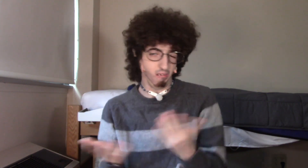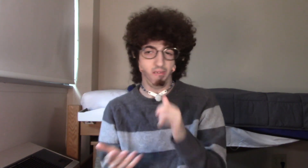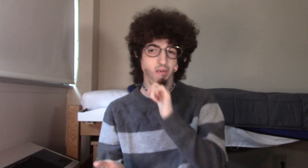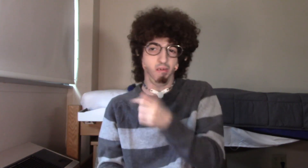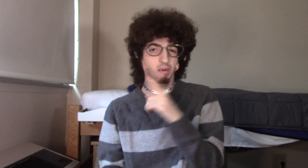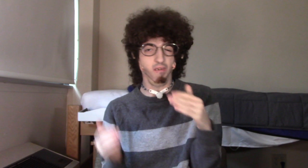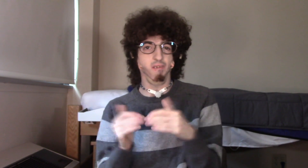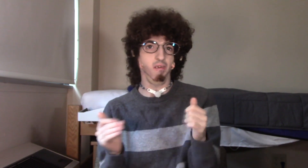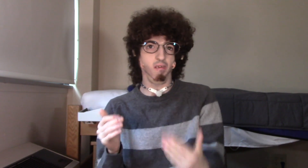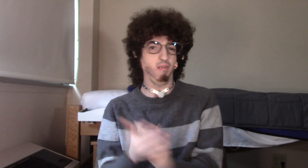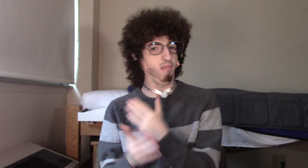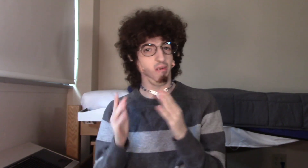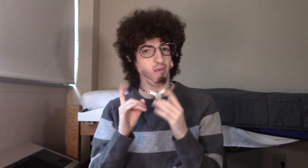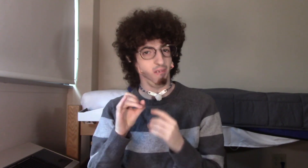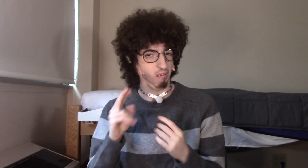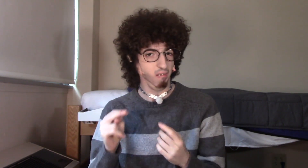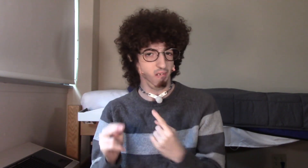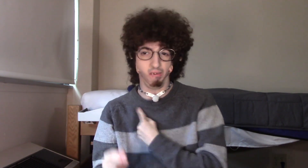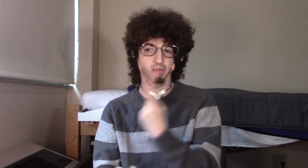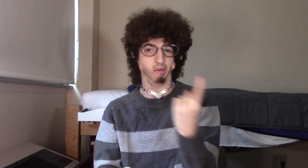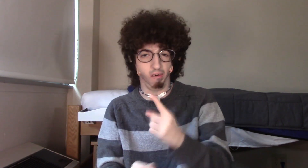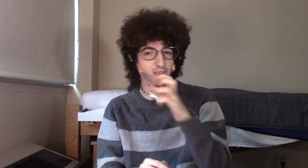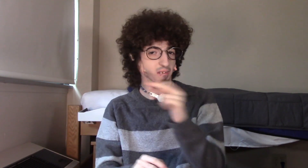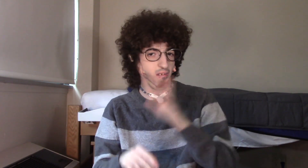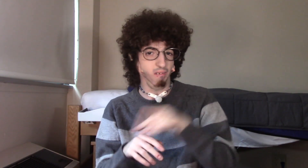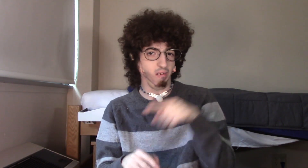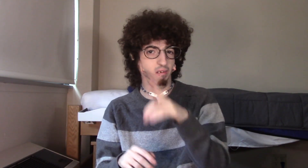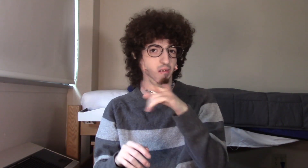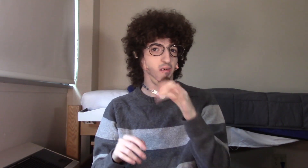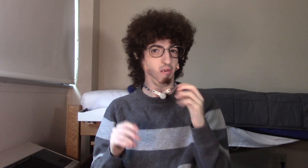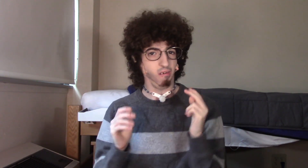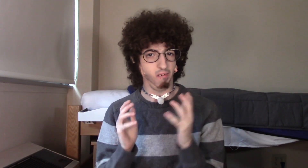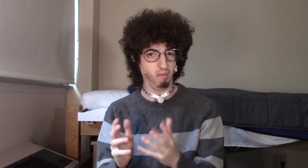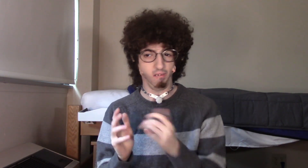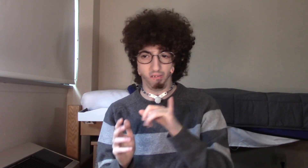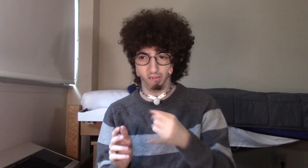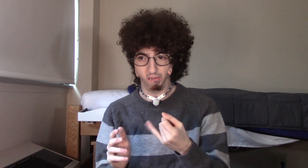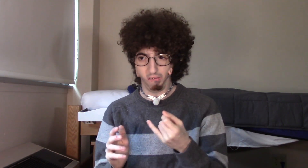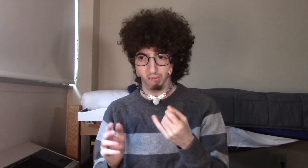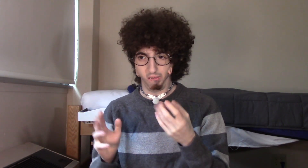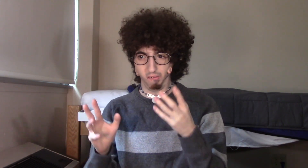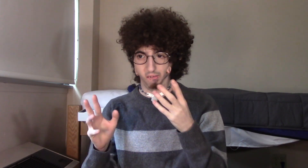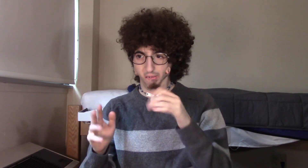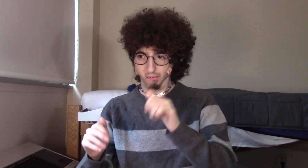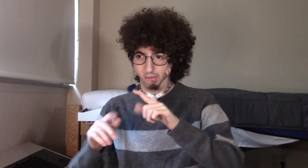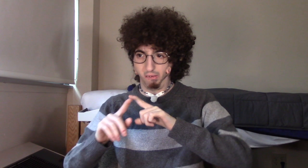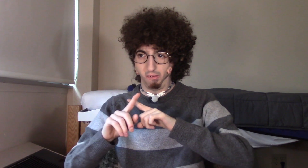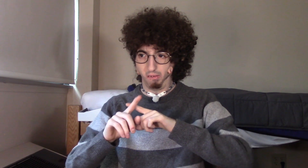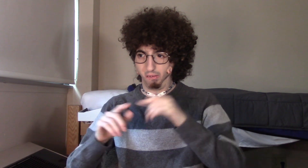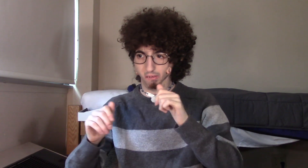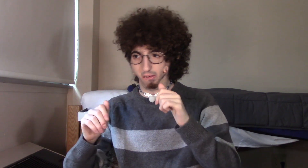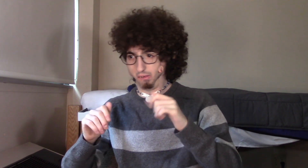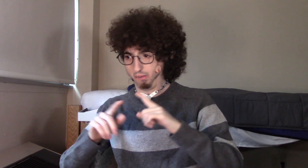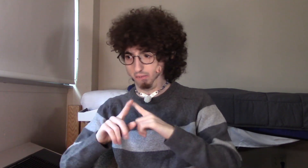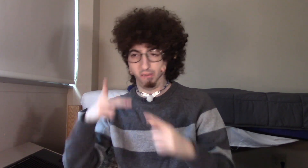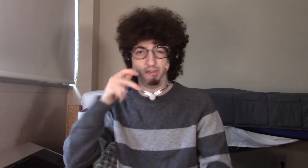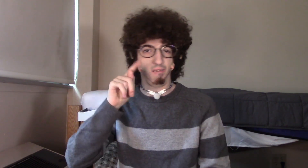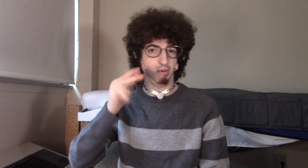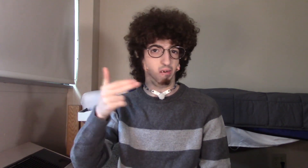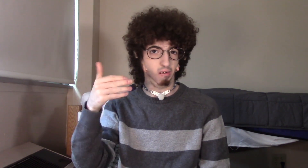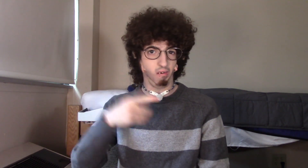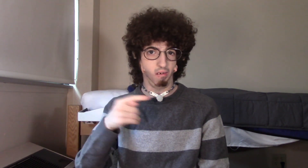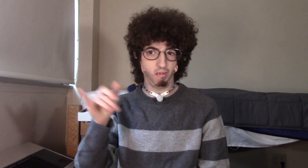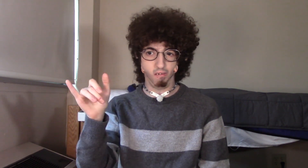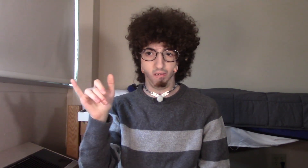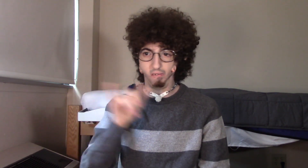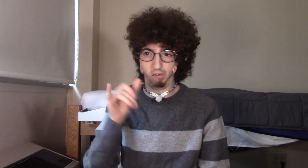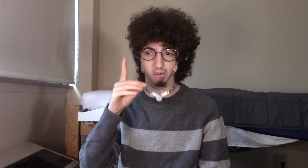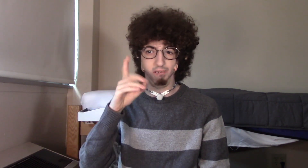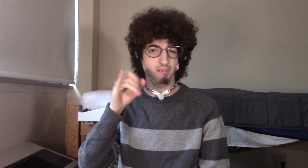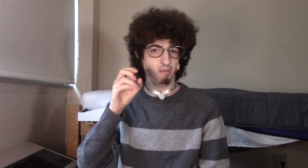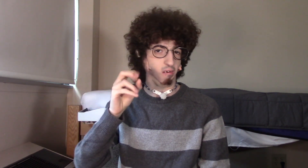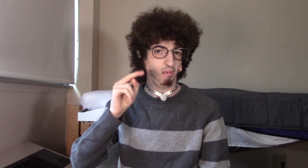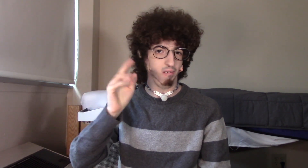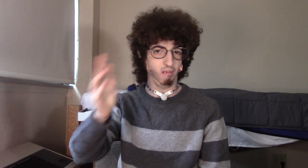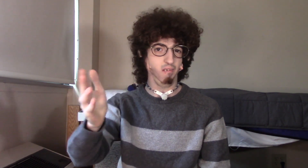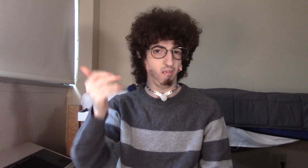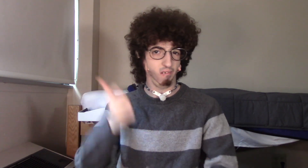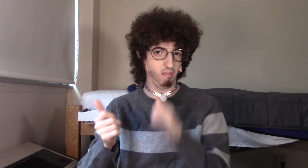It's not even a new direction. I've always been on this direction, just a different path to the same destination: